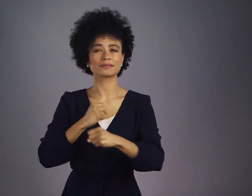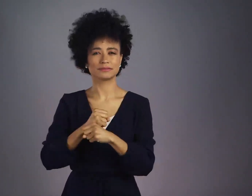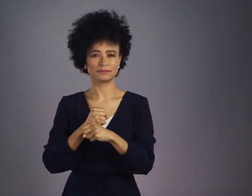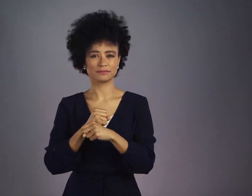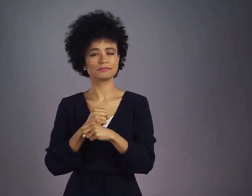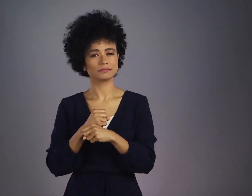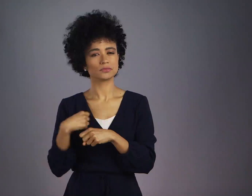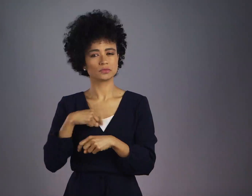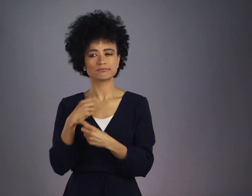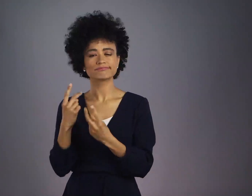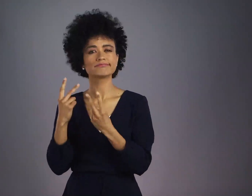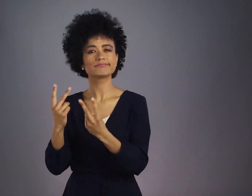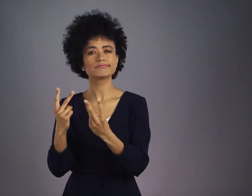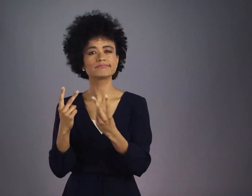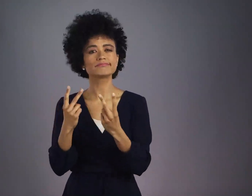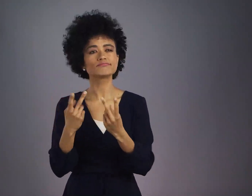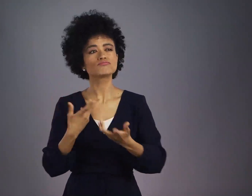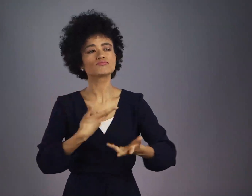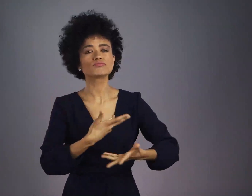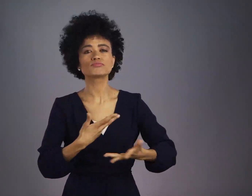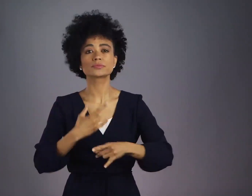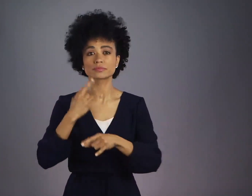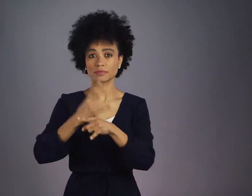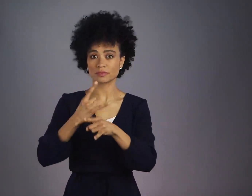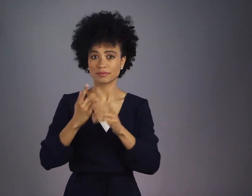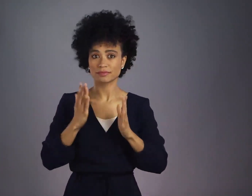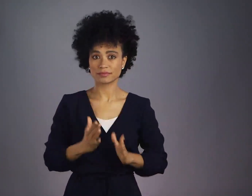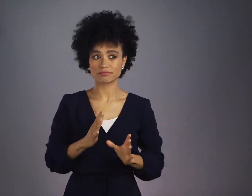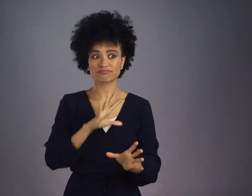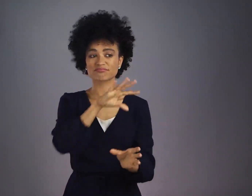For years we have been working with alcoholics committed to institutions.